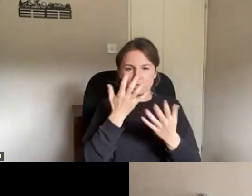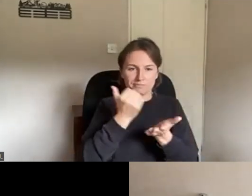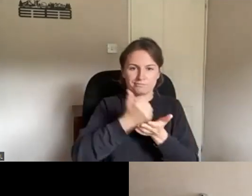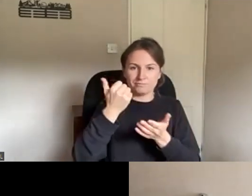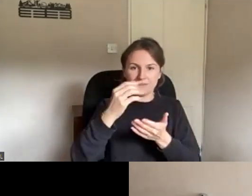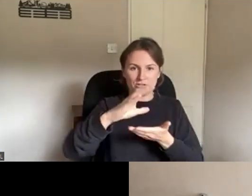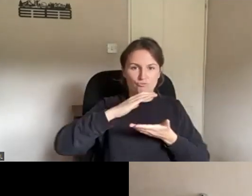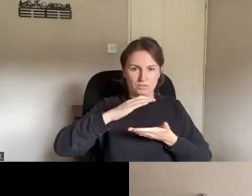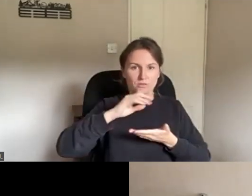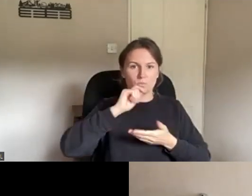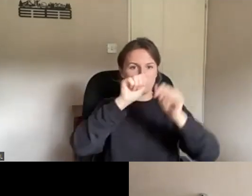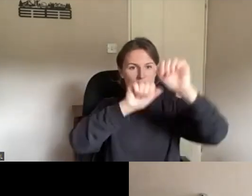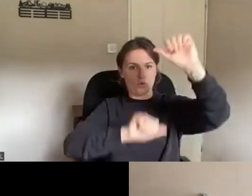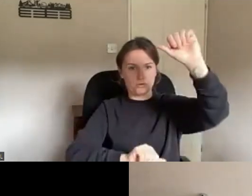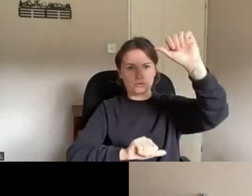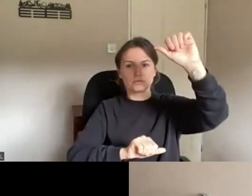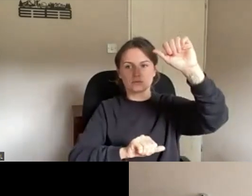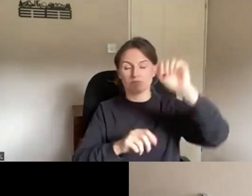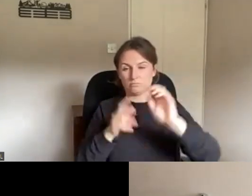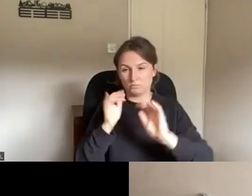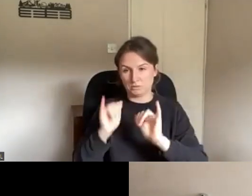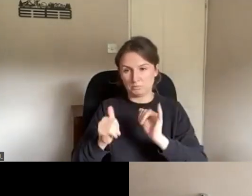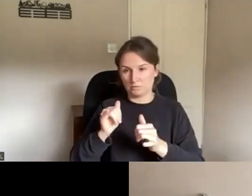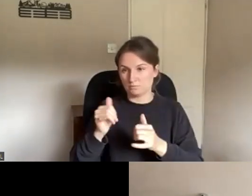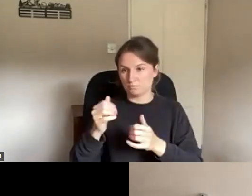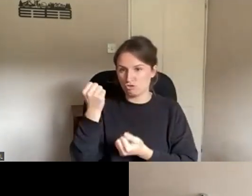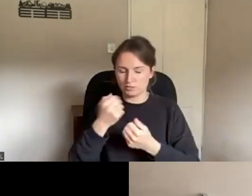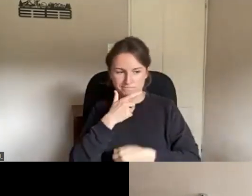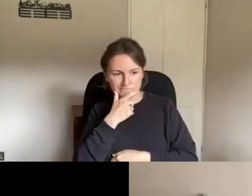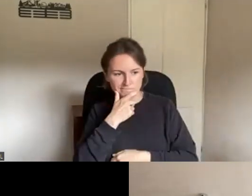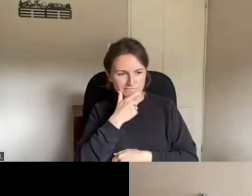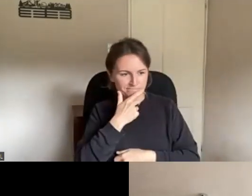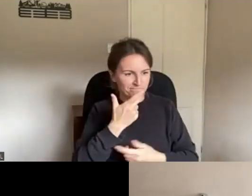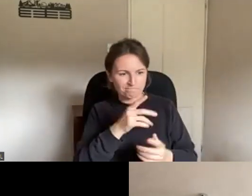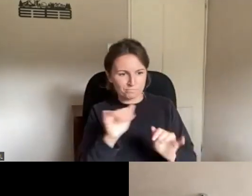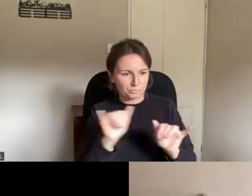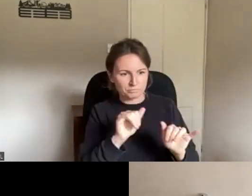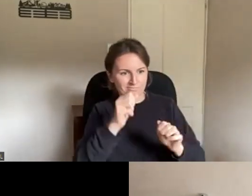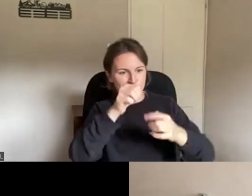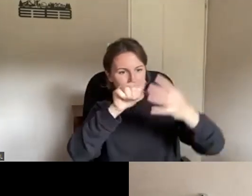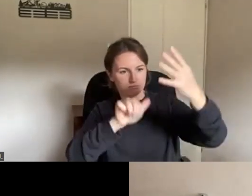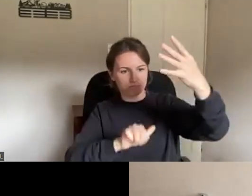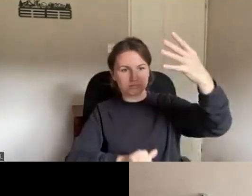but sometimes the judges can't quite decide. Don't hold us to that 3, 8 to 12, because it might be